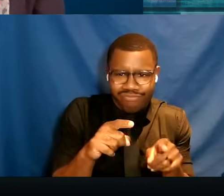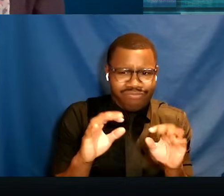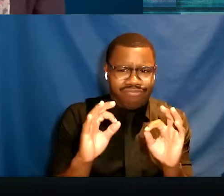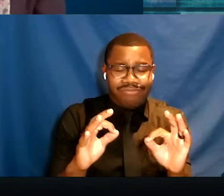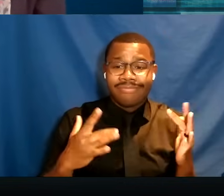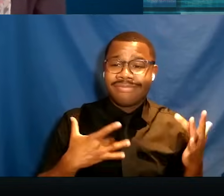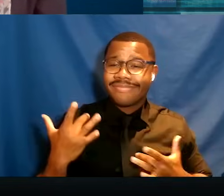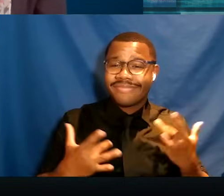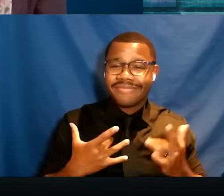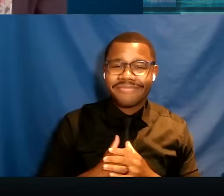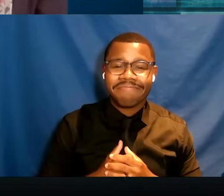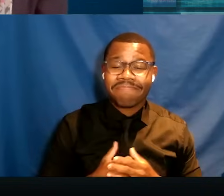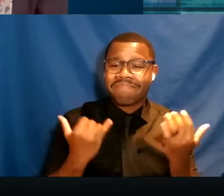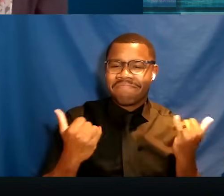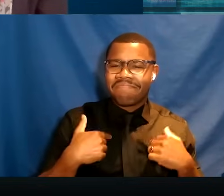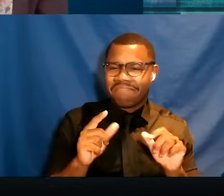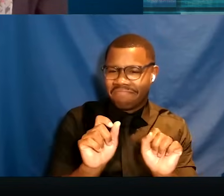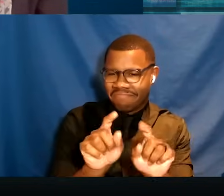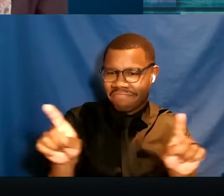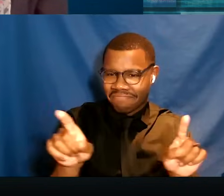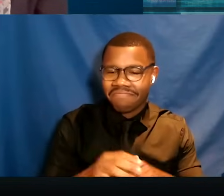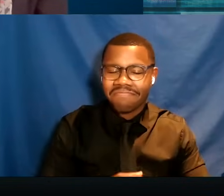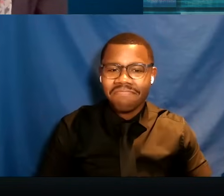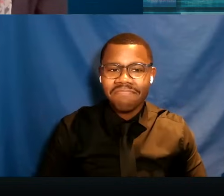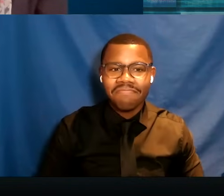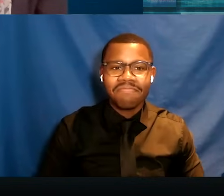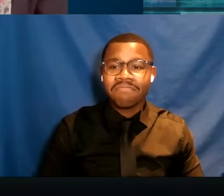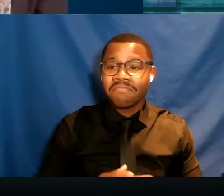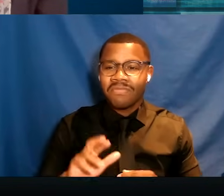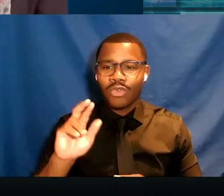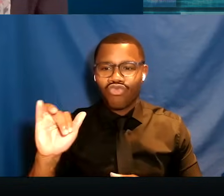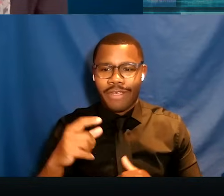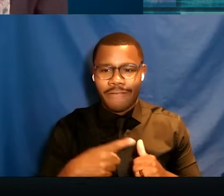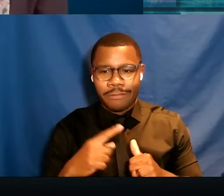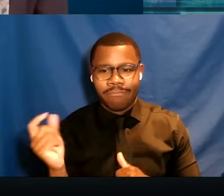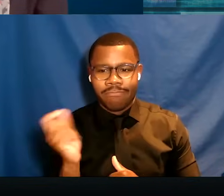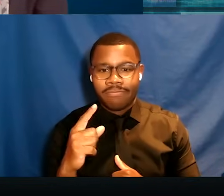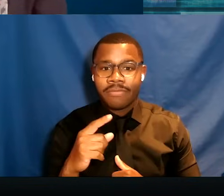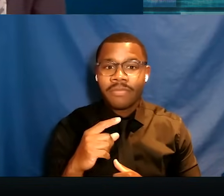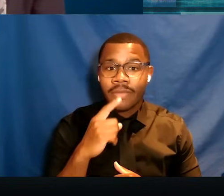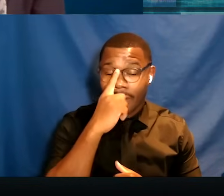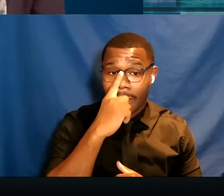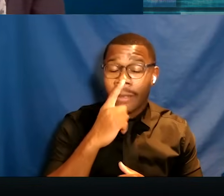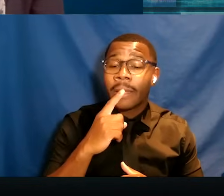I'd like to ask both of you this question, and I'll say it too, but maybe I'll start with Ray. What would you say to a member who's considering